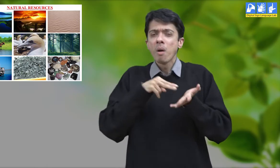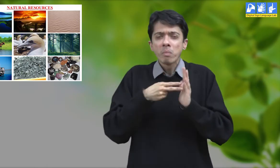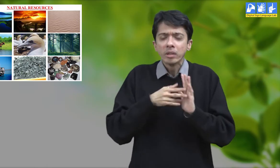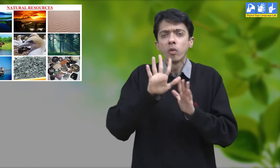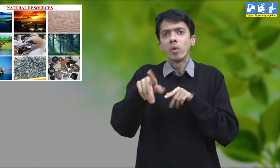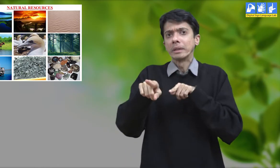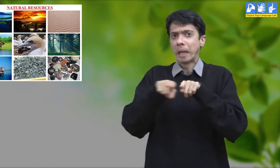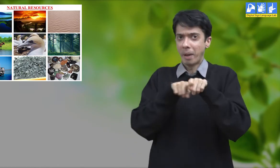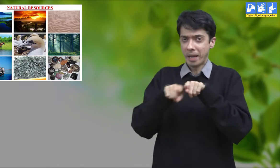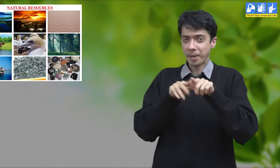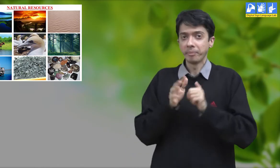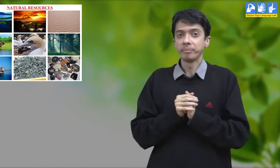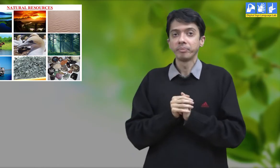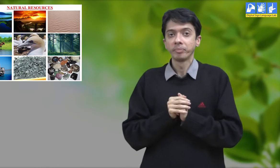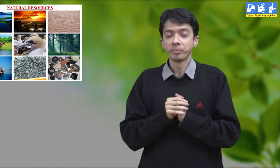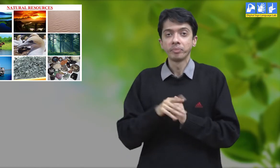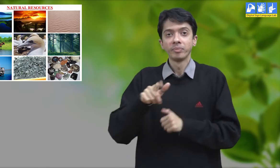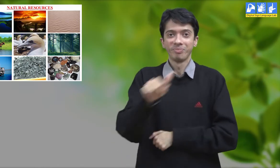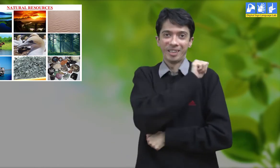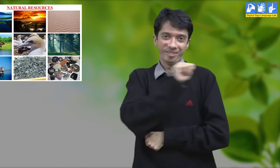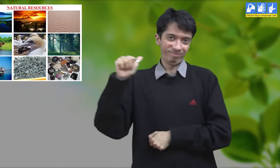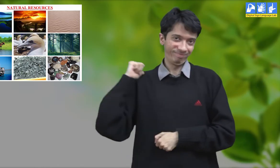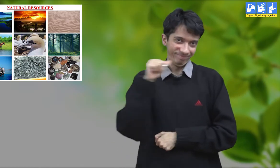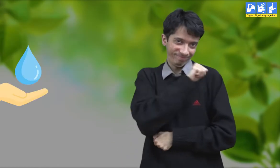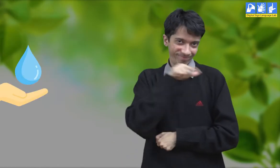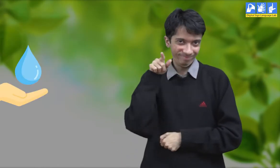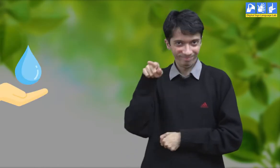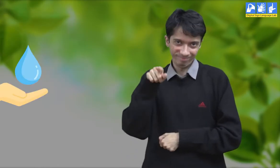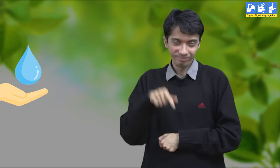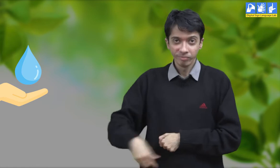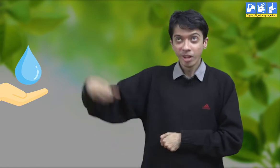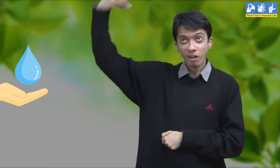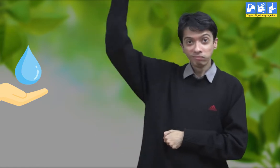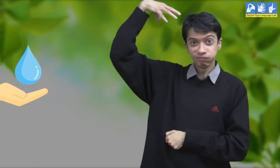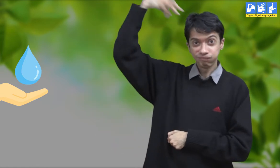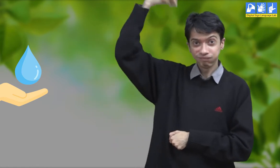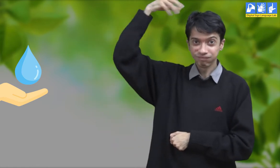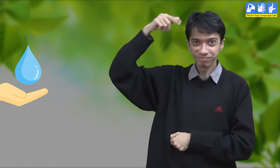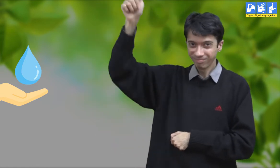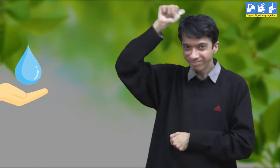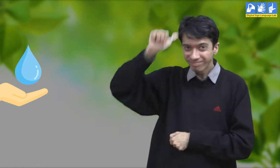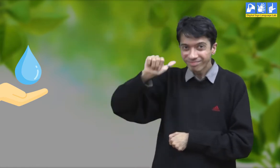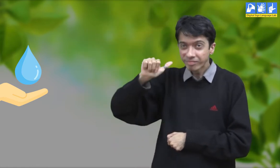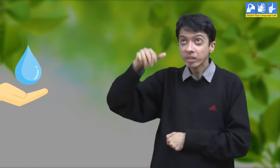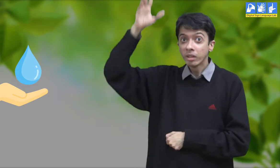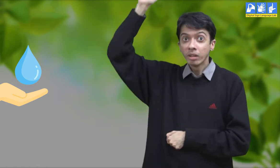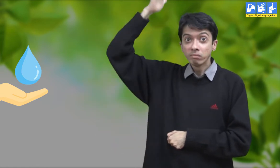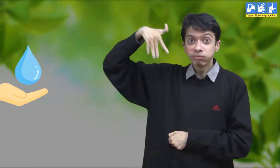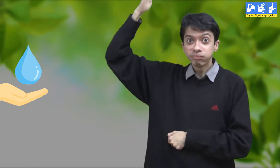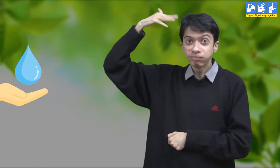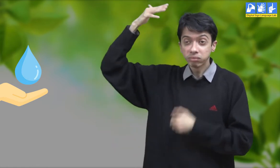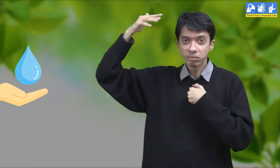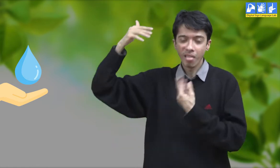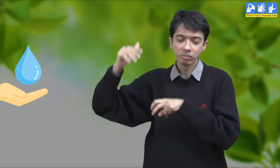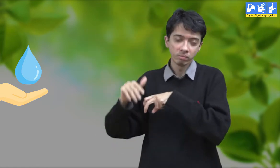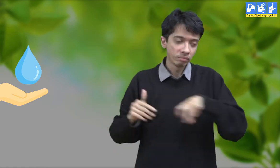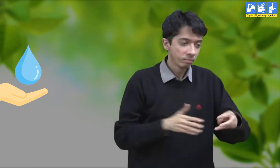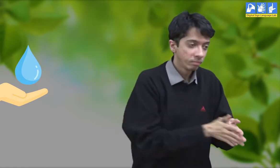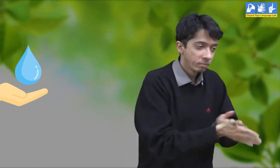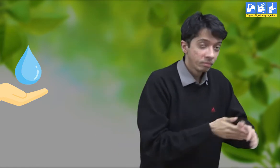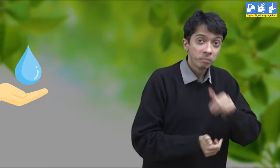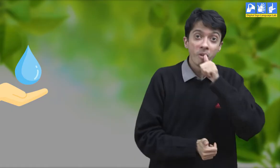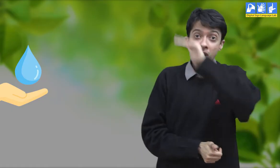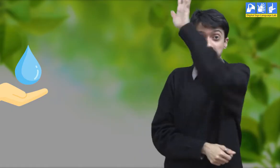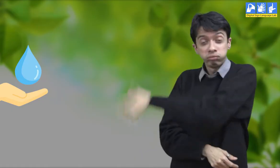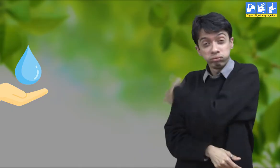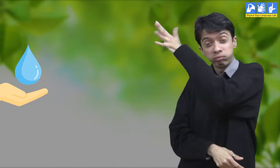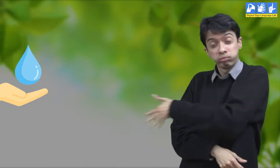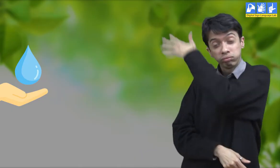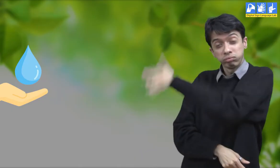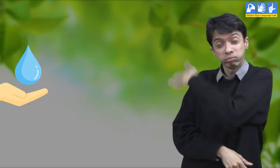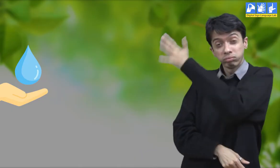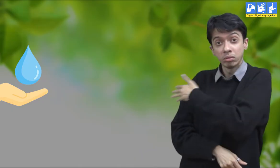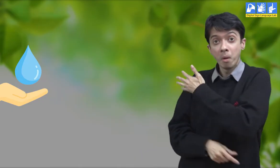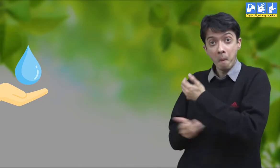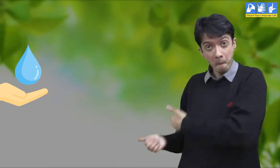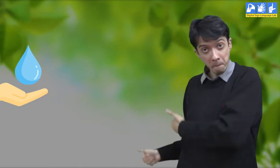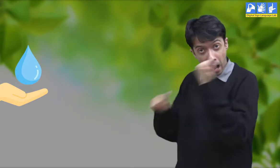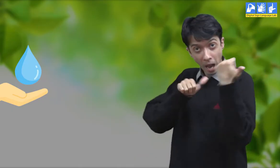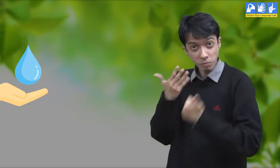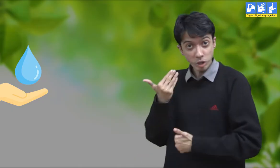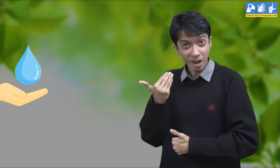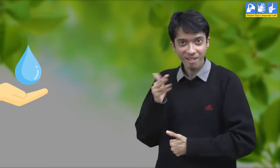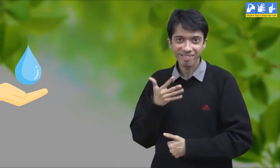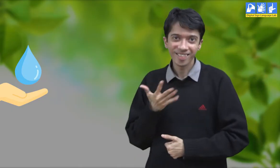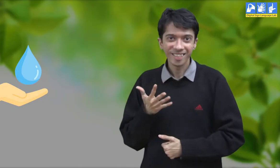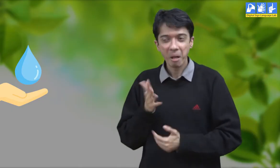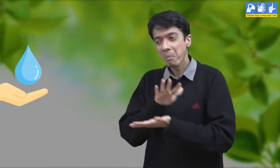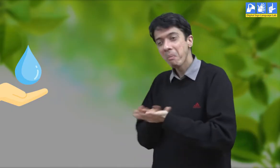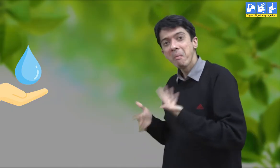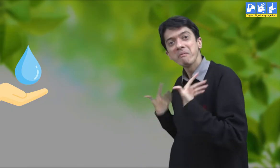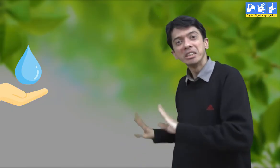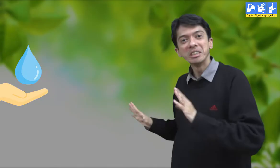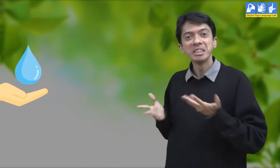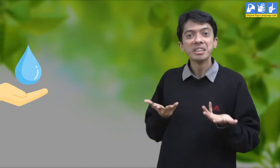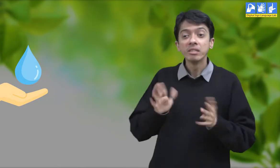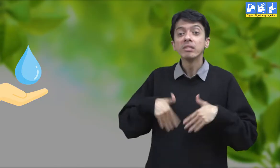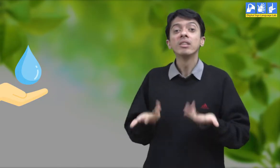For example, after taking a shower if we left the shower tap open, then water which is wasted, will it come back? No. It won't.